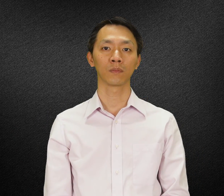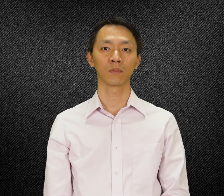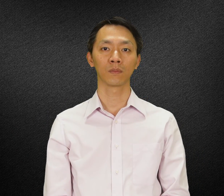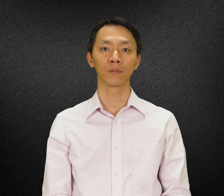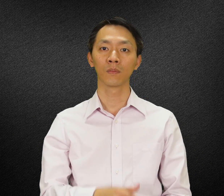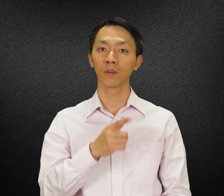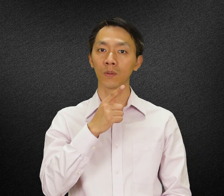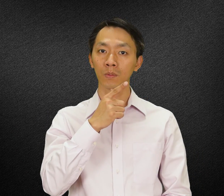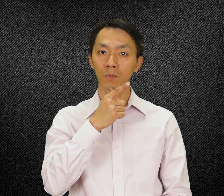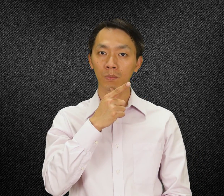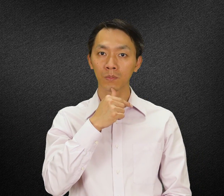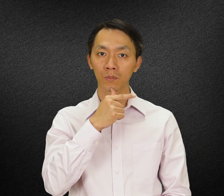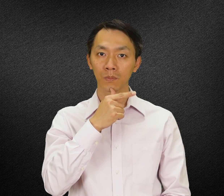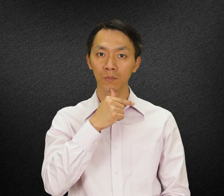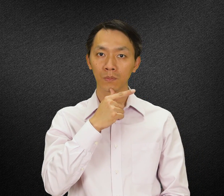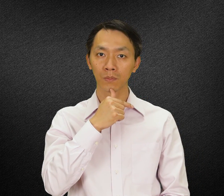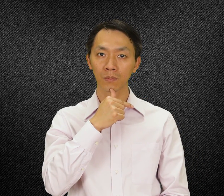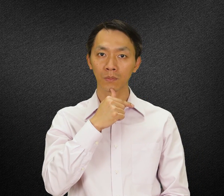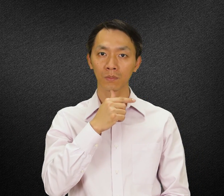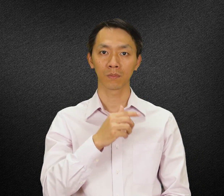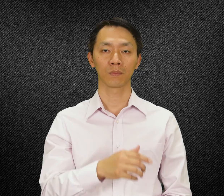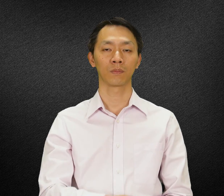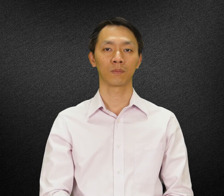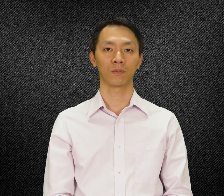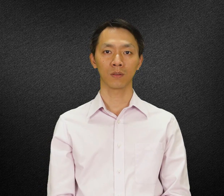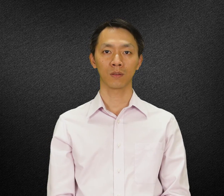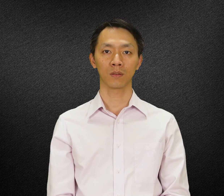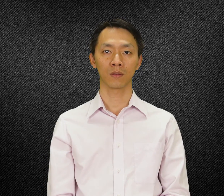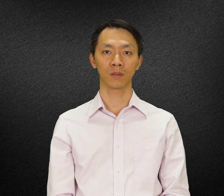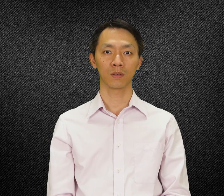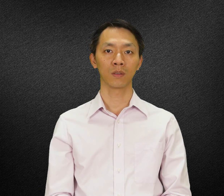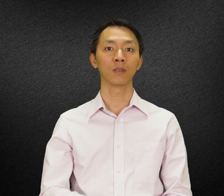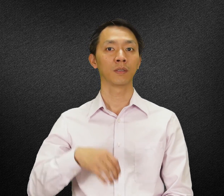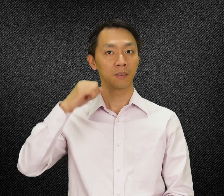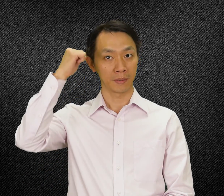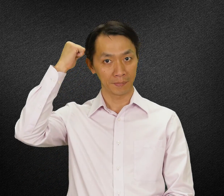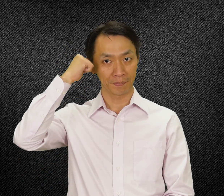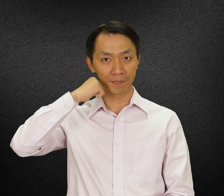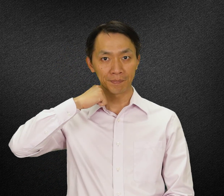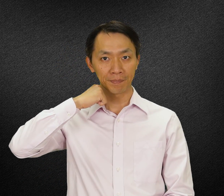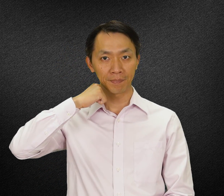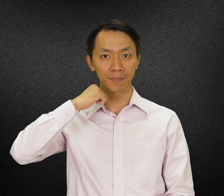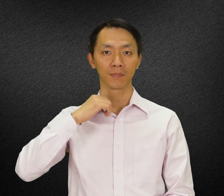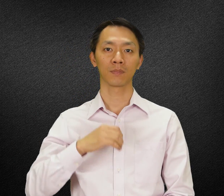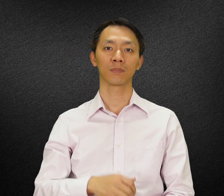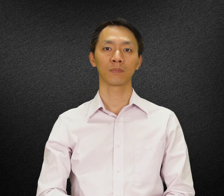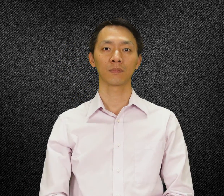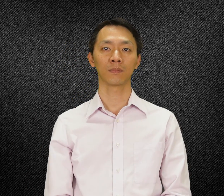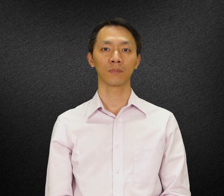time (new version) morning